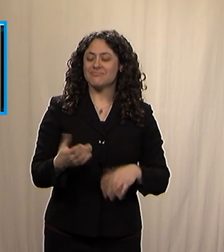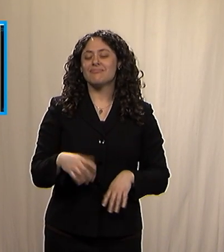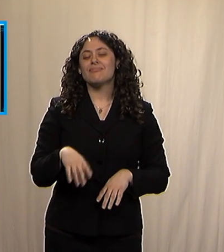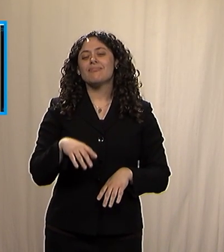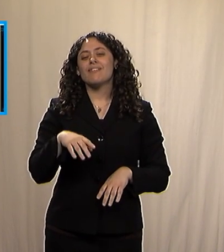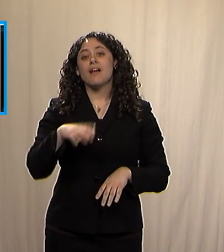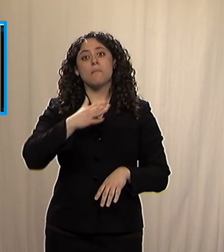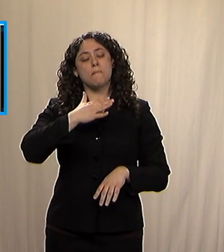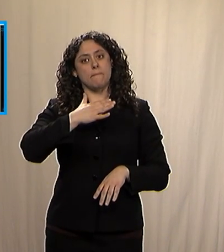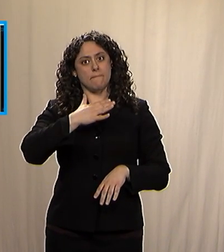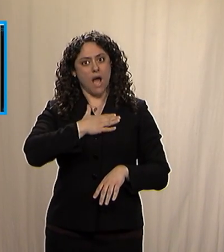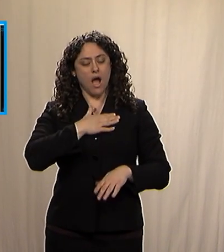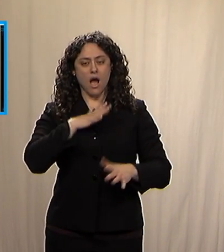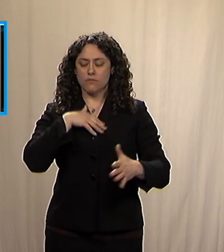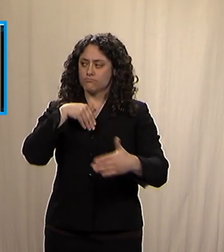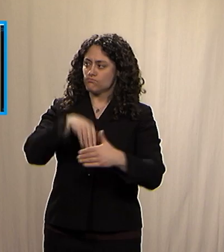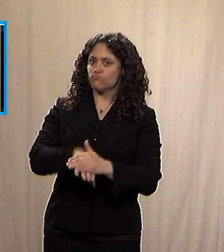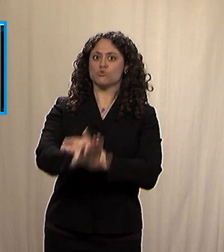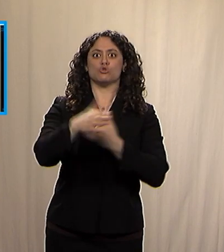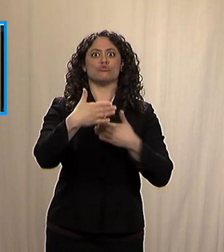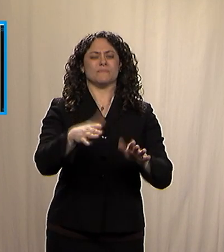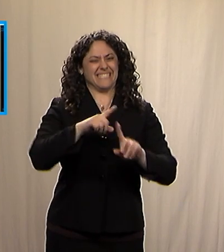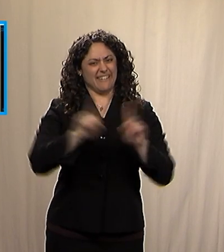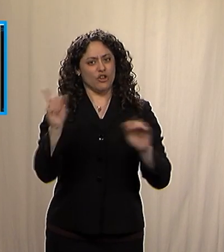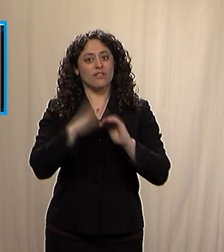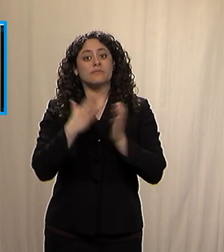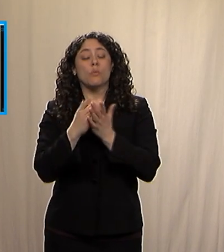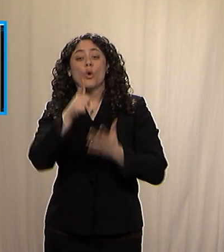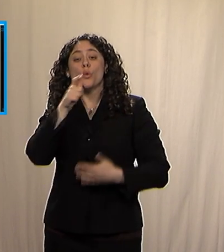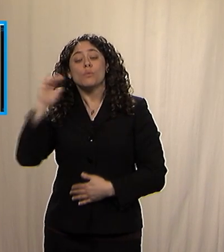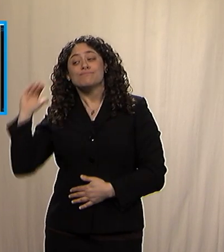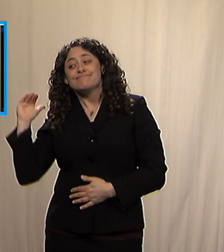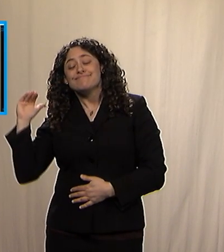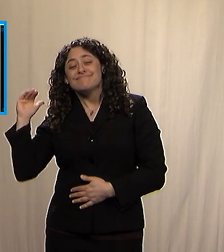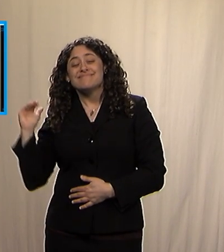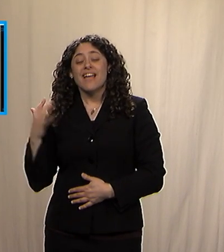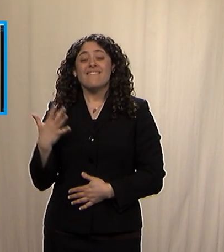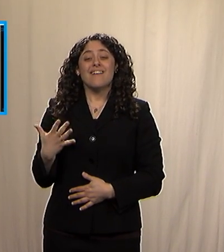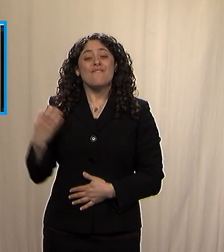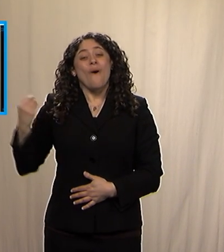than someone who is 5 foot tall and 20 years younger than I am.